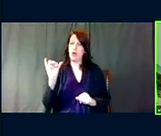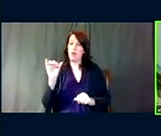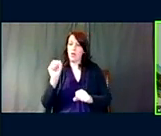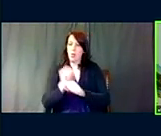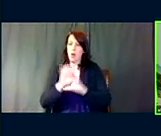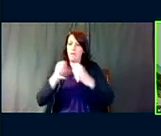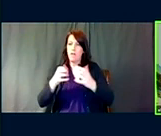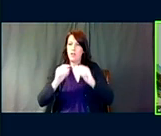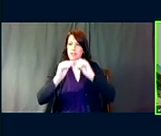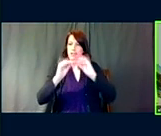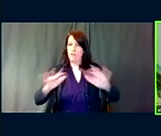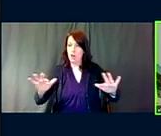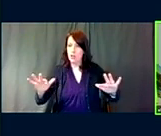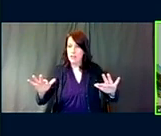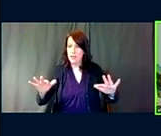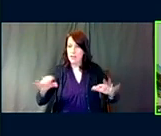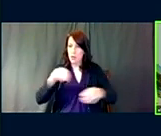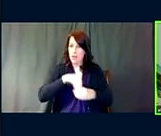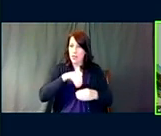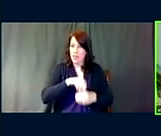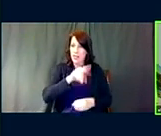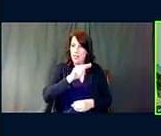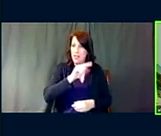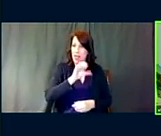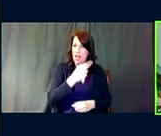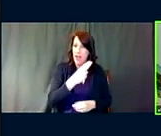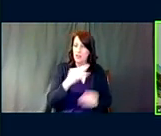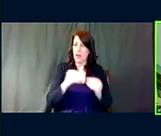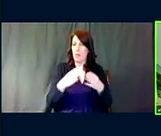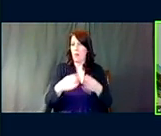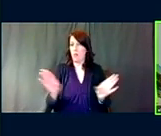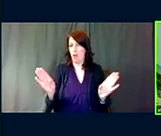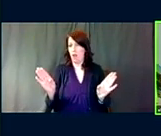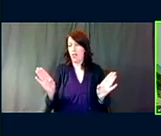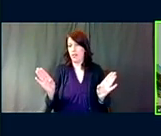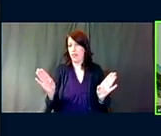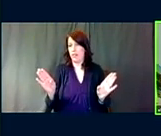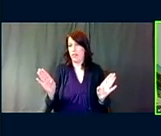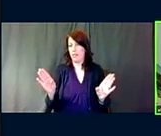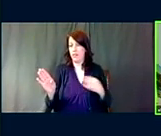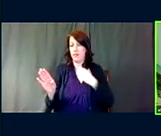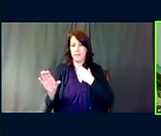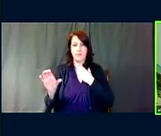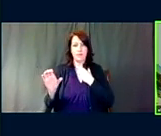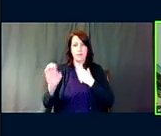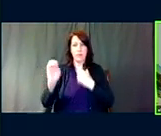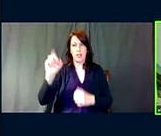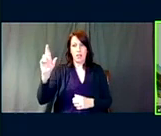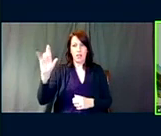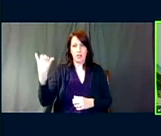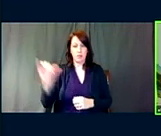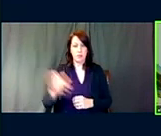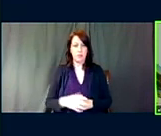ALSO IN TERMS OF WORKFORCE DIVERSITY WITHIN THE NIH AND MORE BROADLY EXTRAMURALLY.